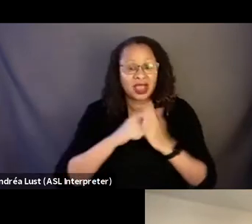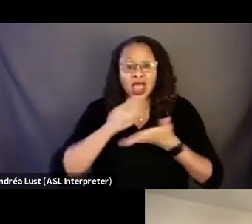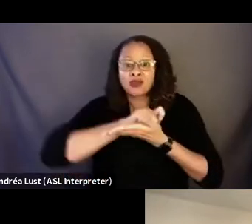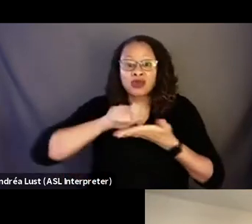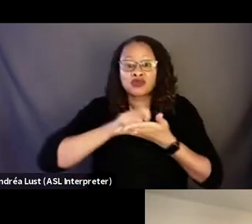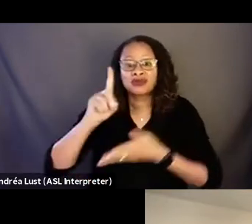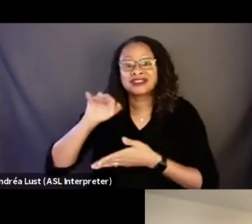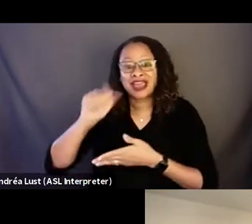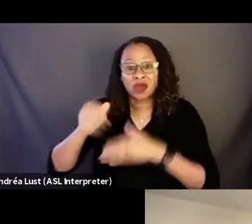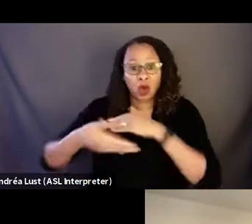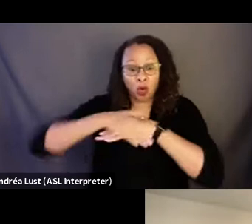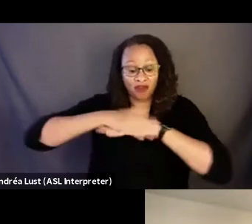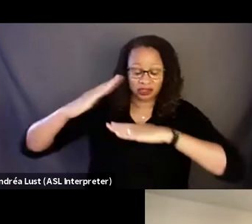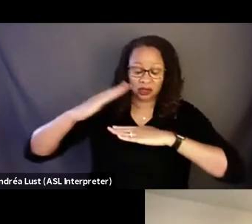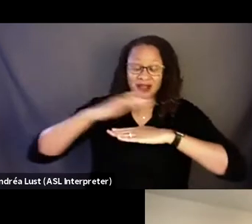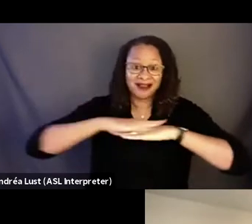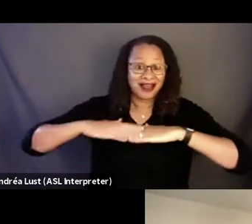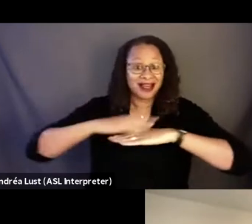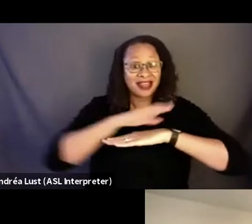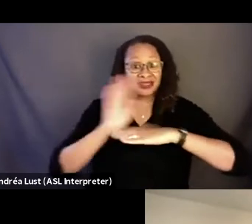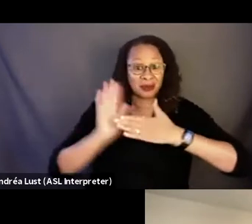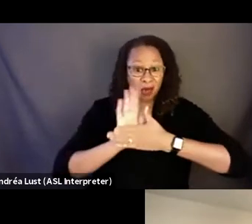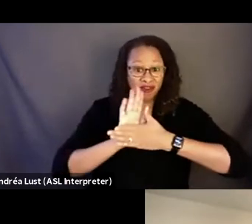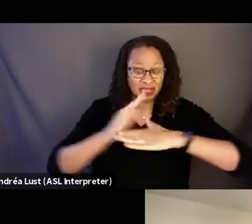so that nothing could ever be recovered from those cards.